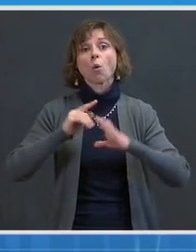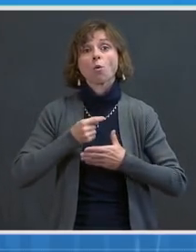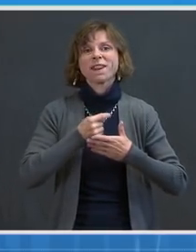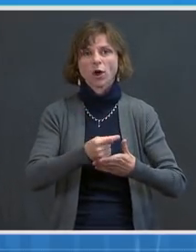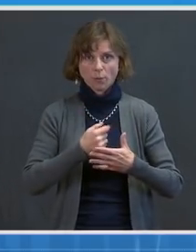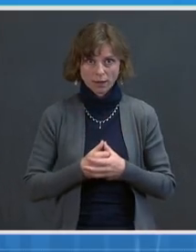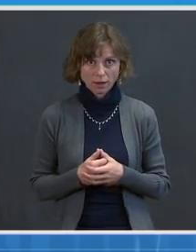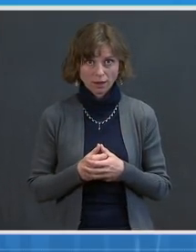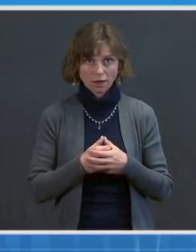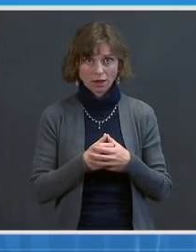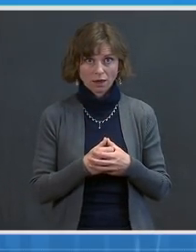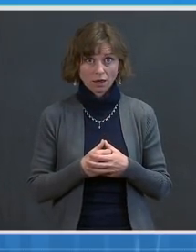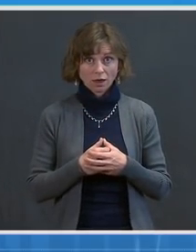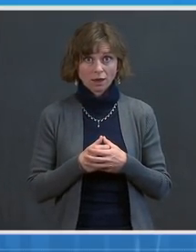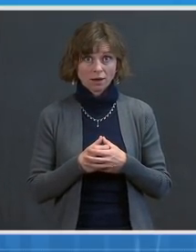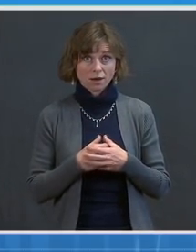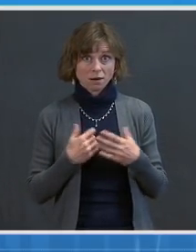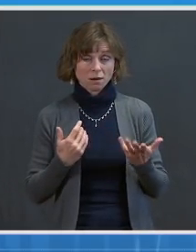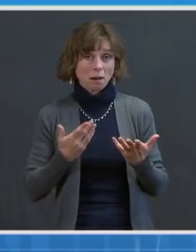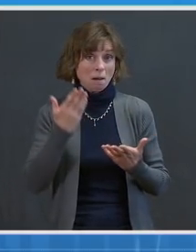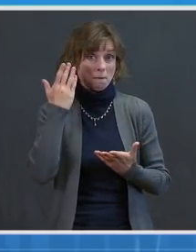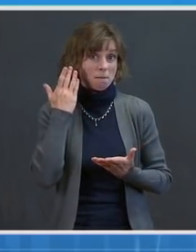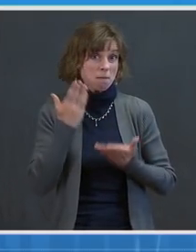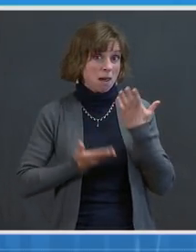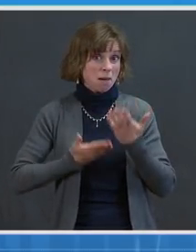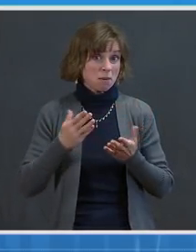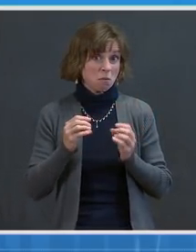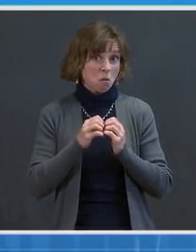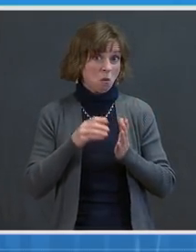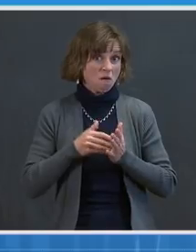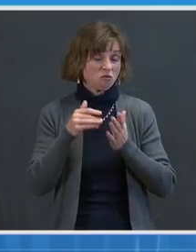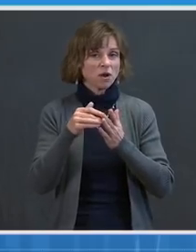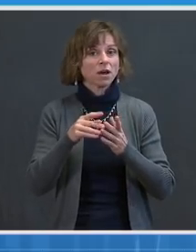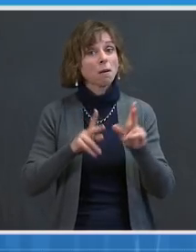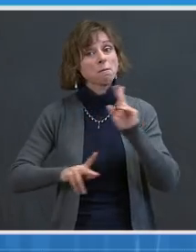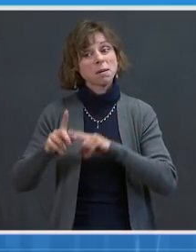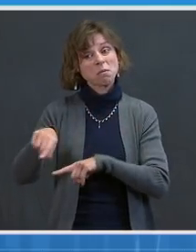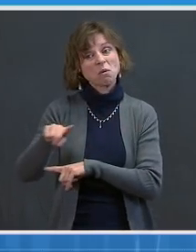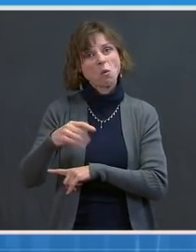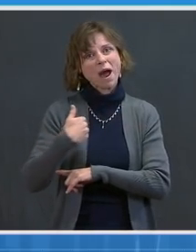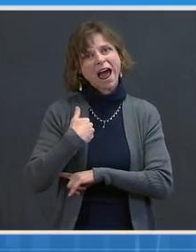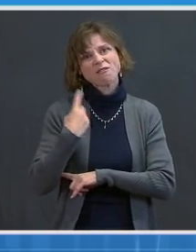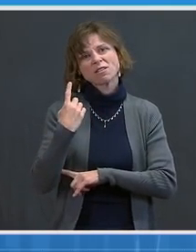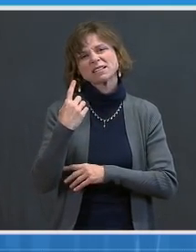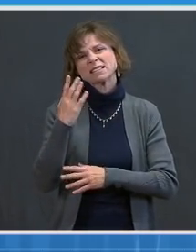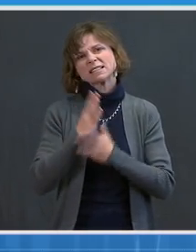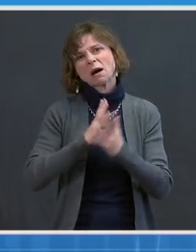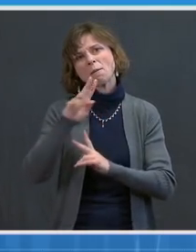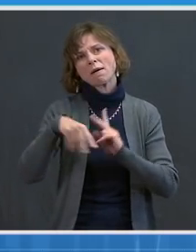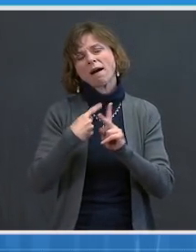or, maybe even more frequently, to individuals with one form or another of an autoimmune disease